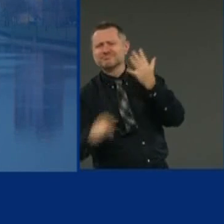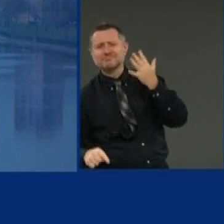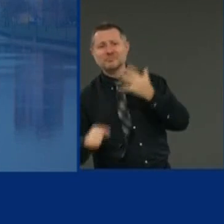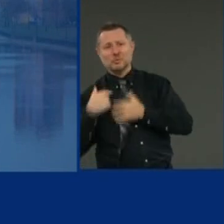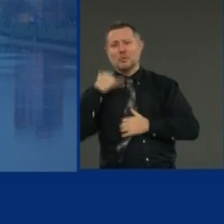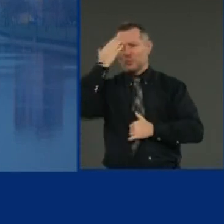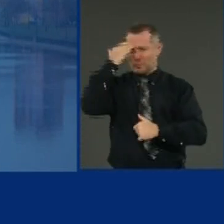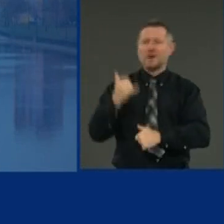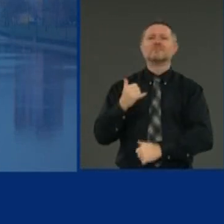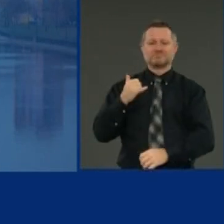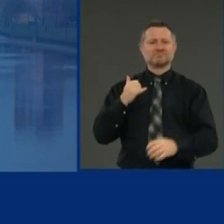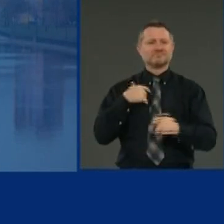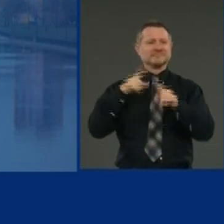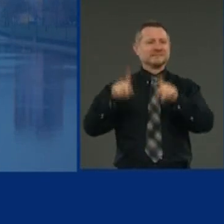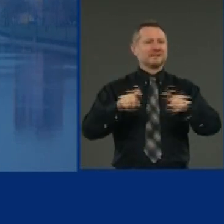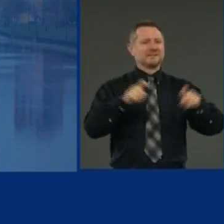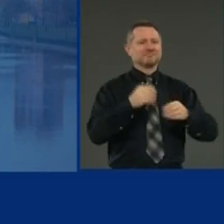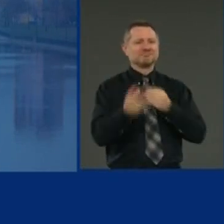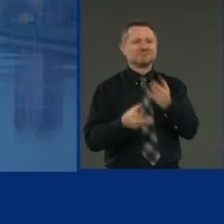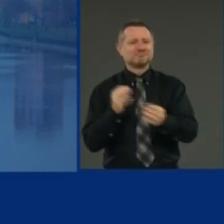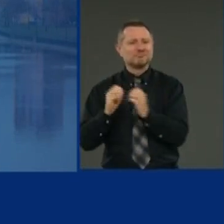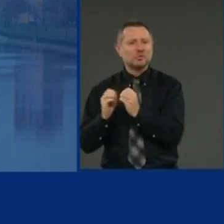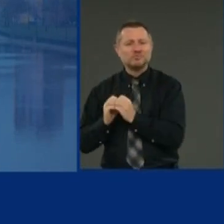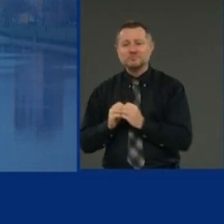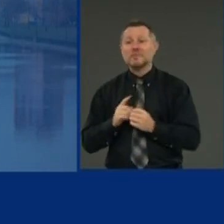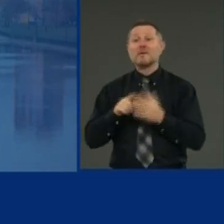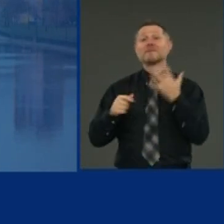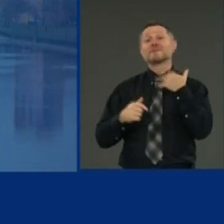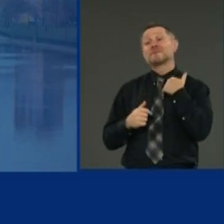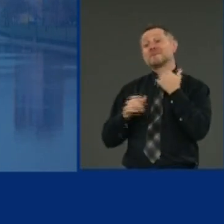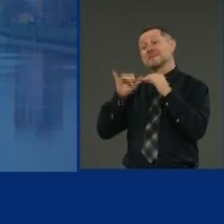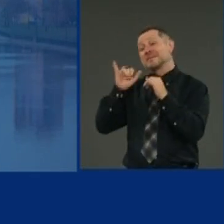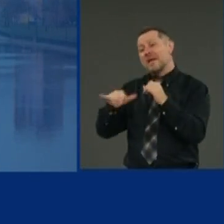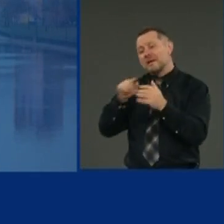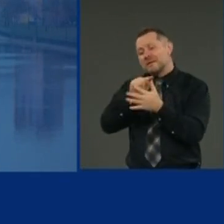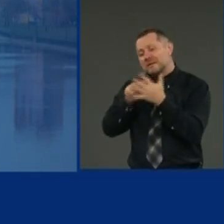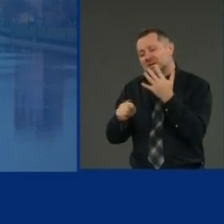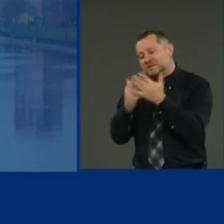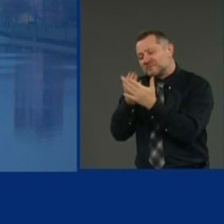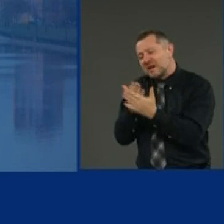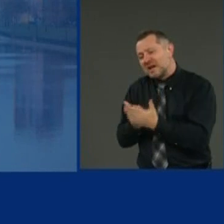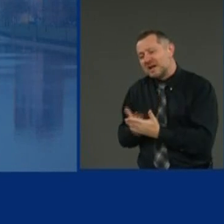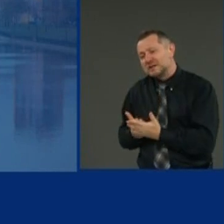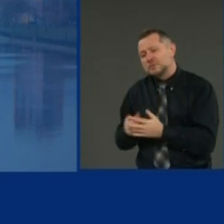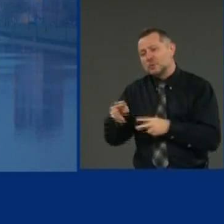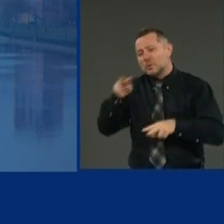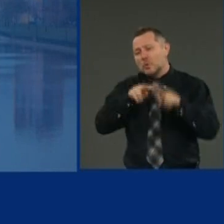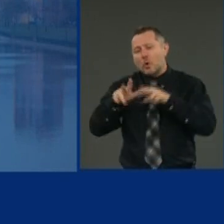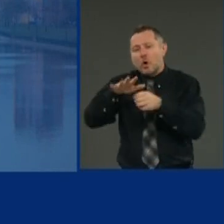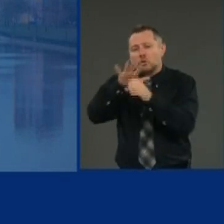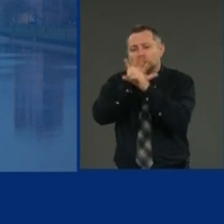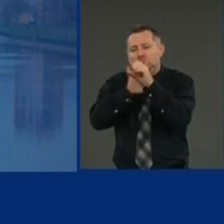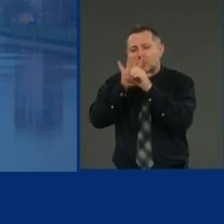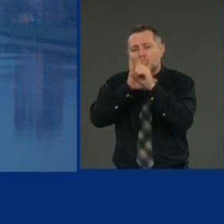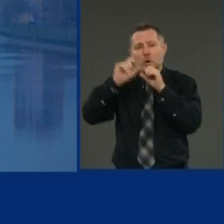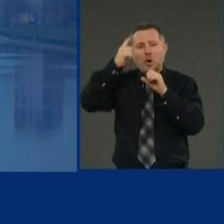WE HAVE MORE DATA THAN ALMOST ANY OTHER PLACE ON THE GLOBE BECAUSE OF OUR TESTING, AND WE HAVE HAD IT REVIEWED AT EVERY